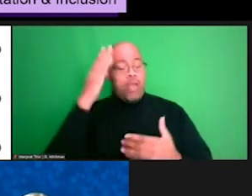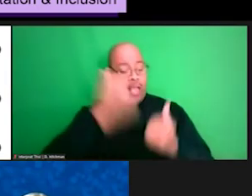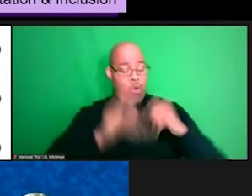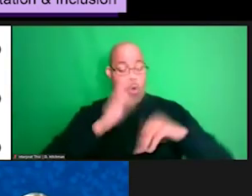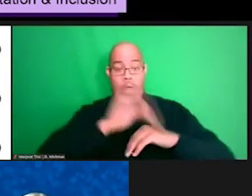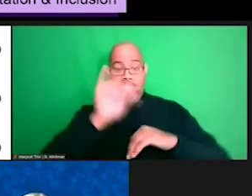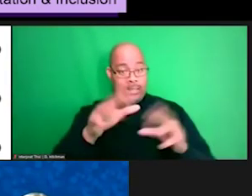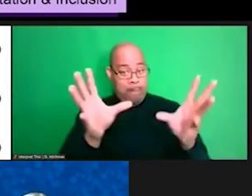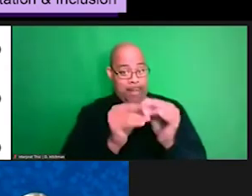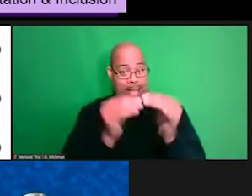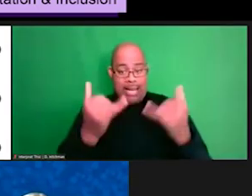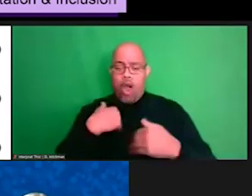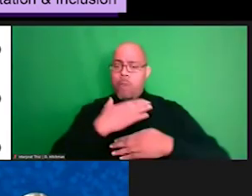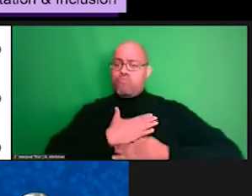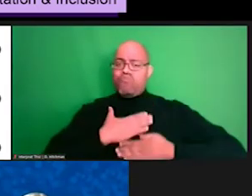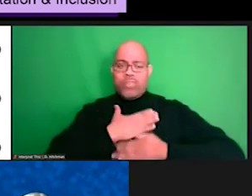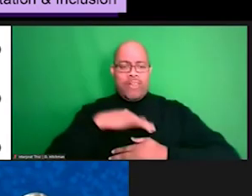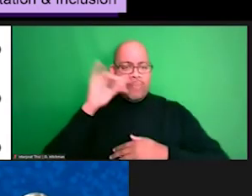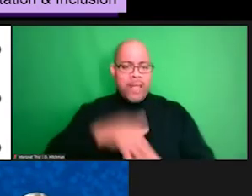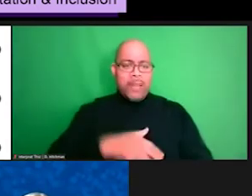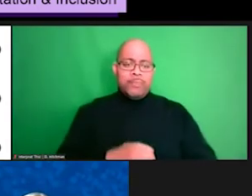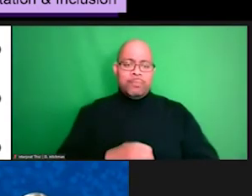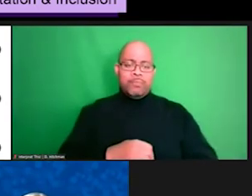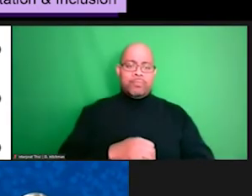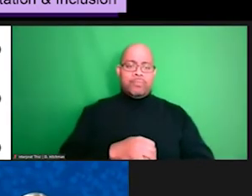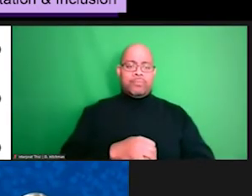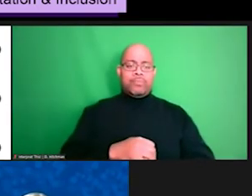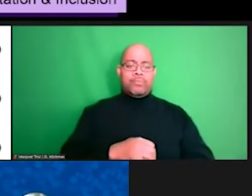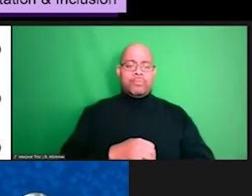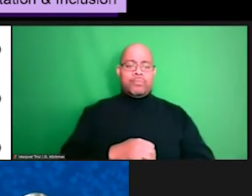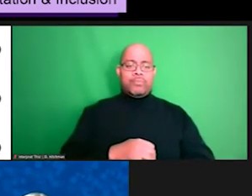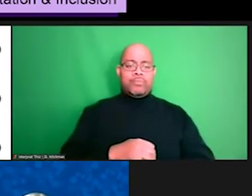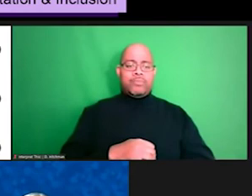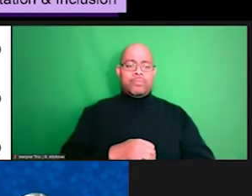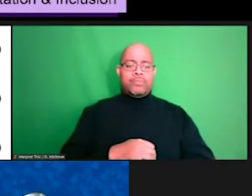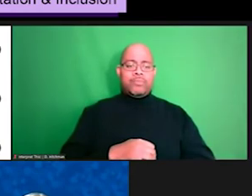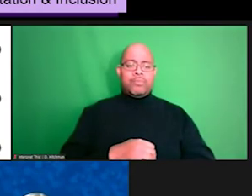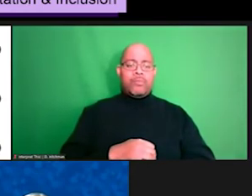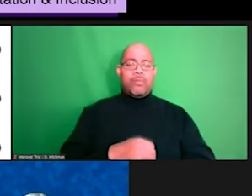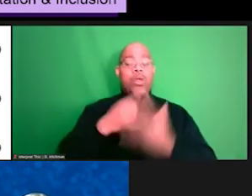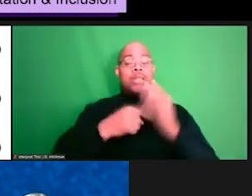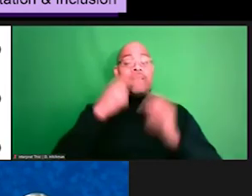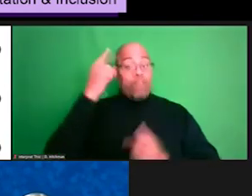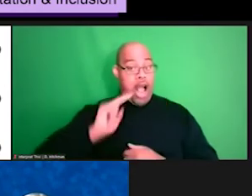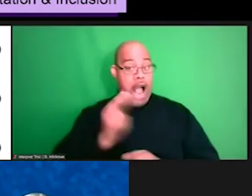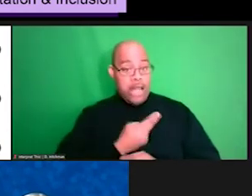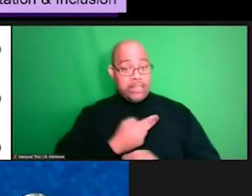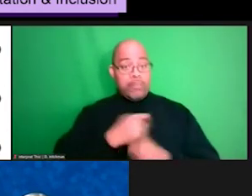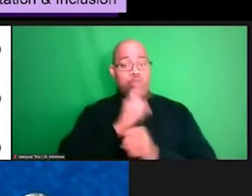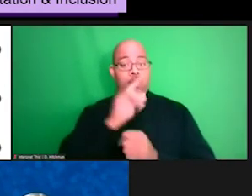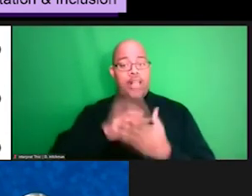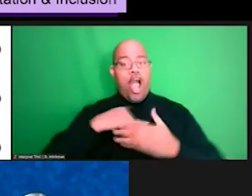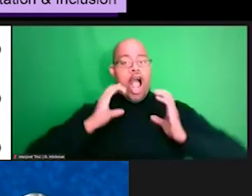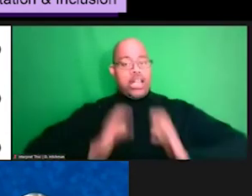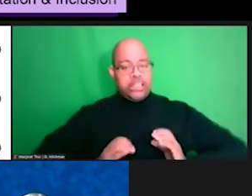call appreciates that what I would say for us, ensuring that our customers, right, all